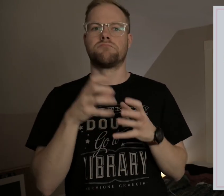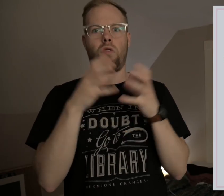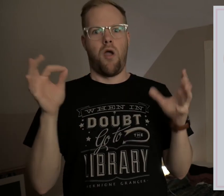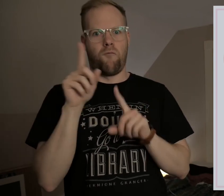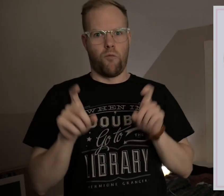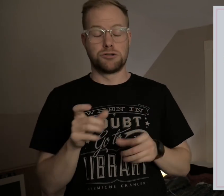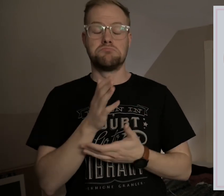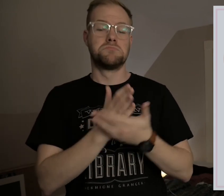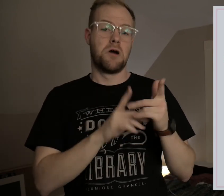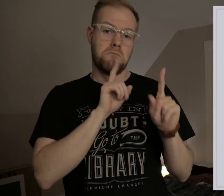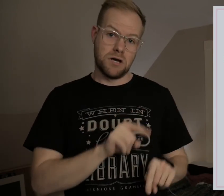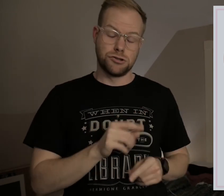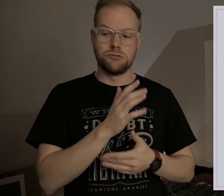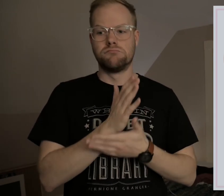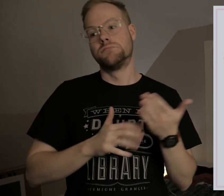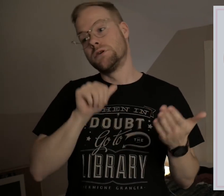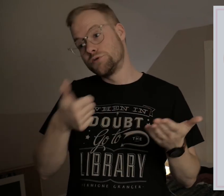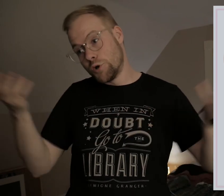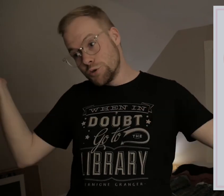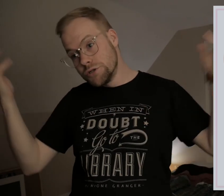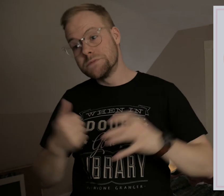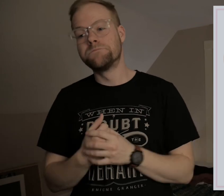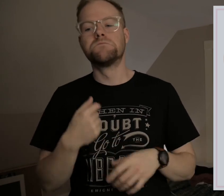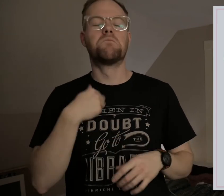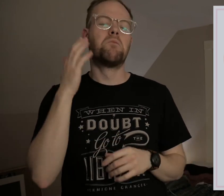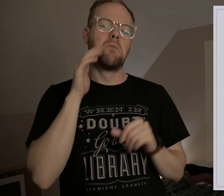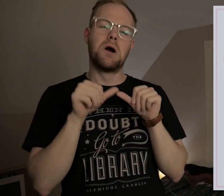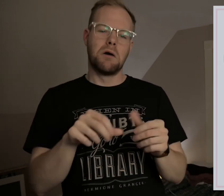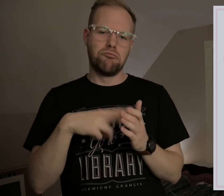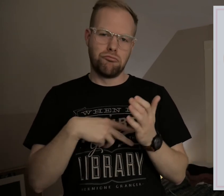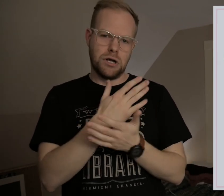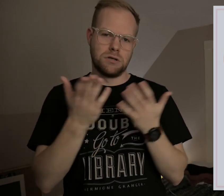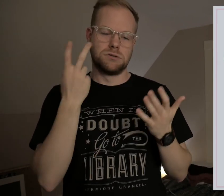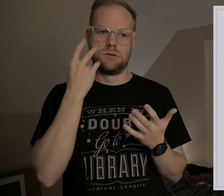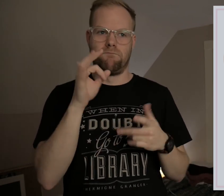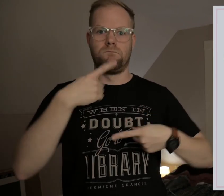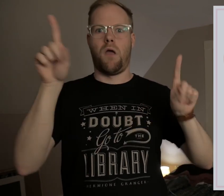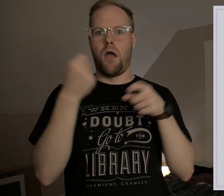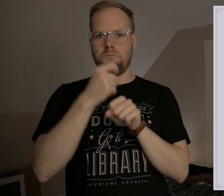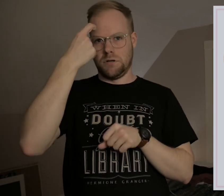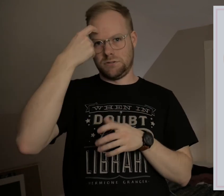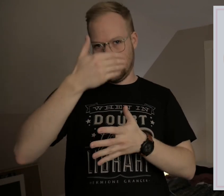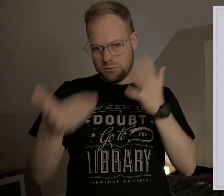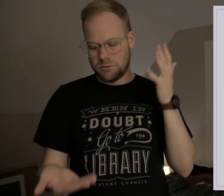There’s a lot of questions, some of them get answered and some don’t. I’m going to keep reading this to see if it finally makes sense later on.